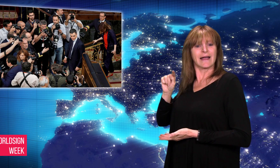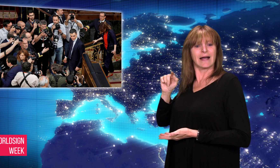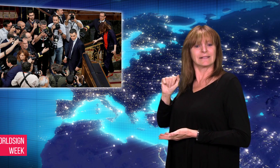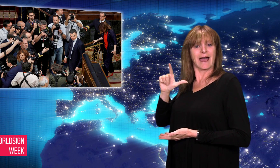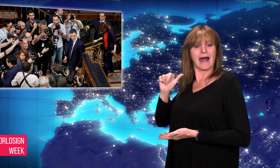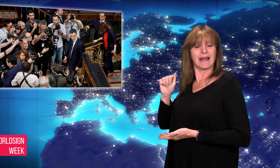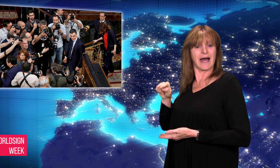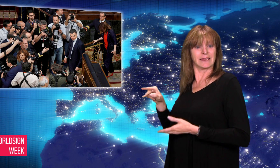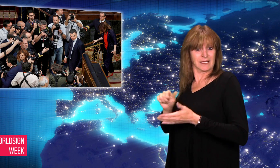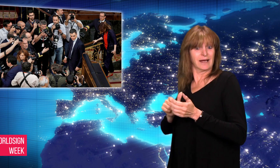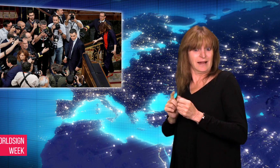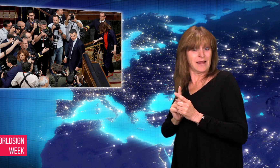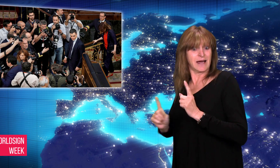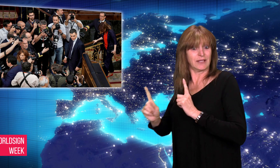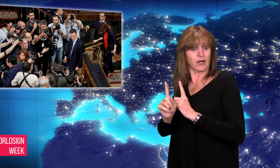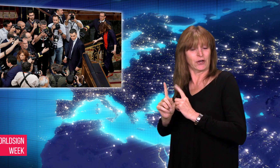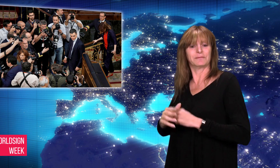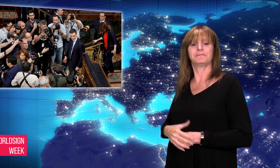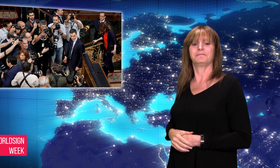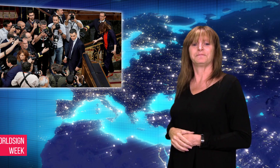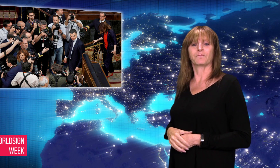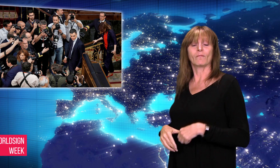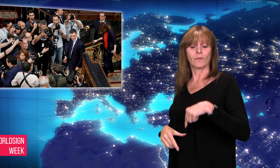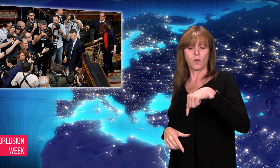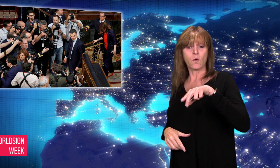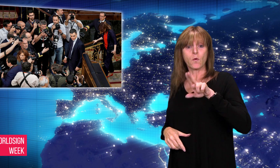state. Torra was one of the